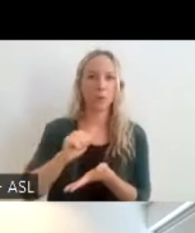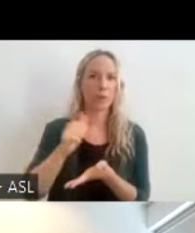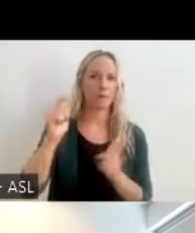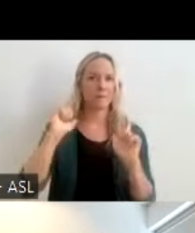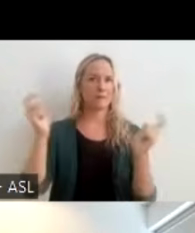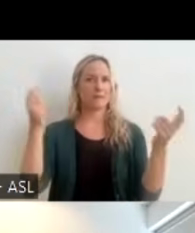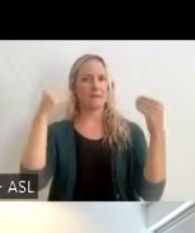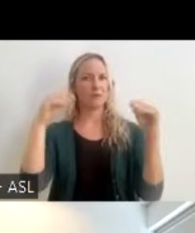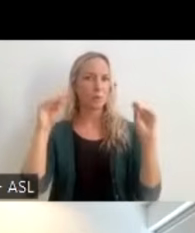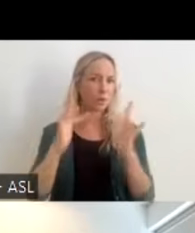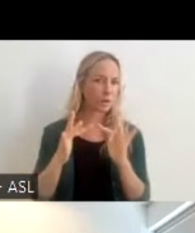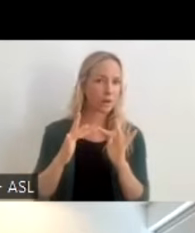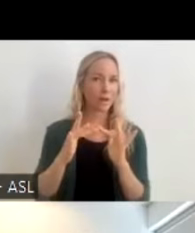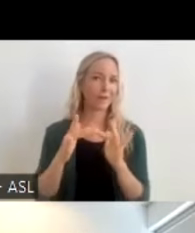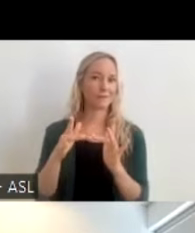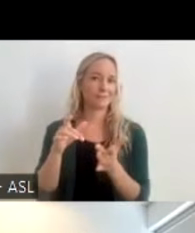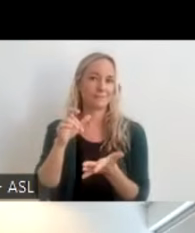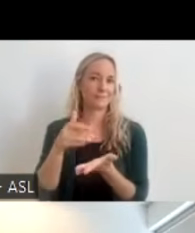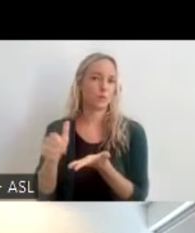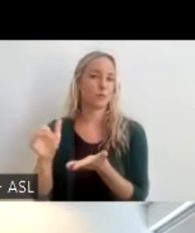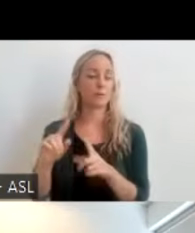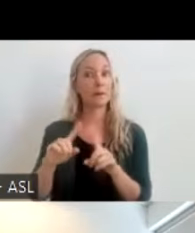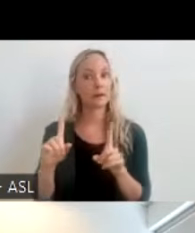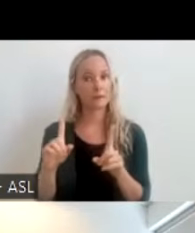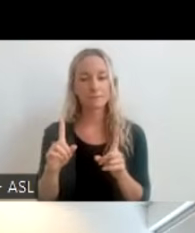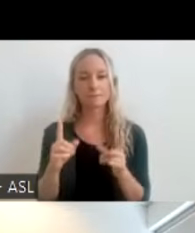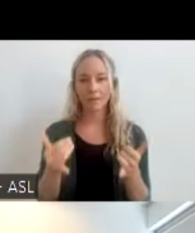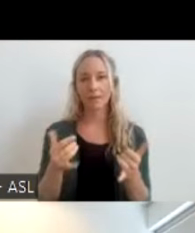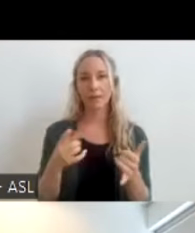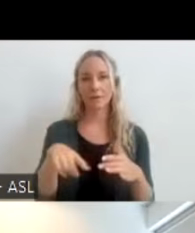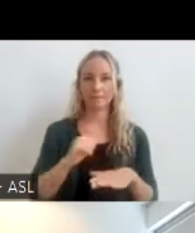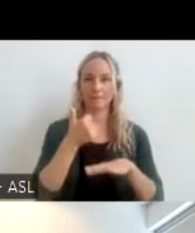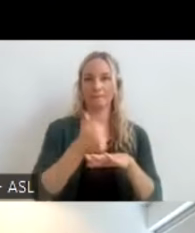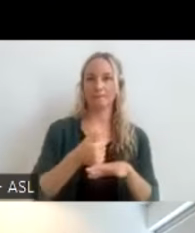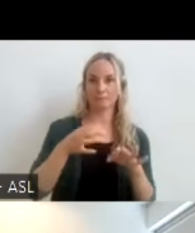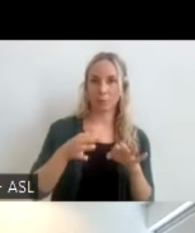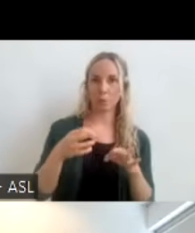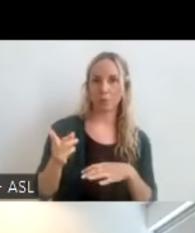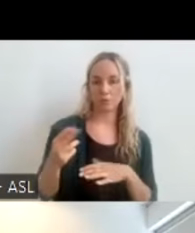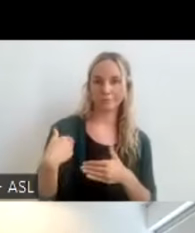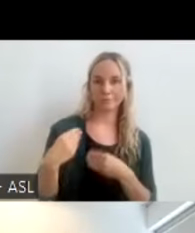public accommodation which means they too need to be accessible for people with disabilities, For those of you